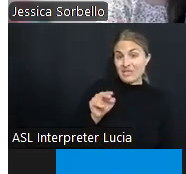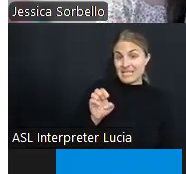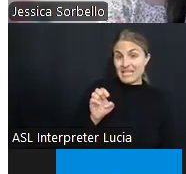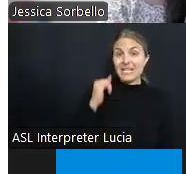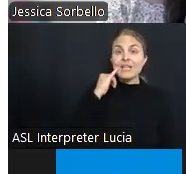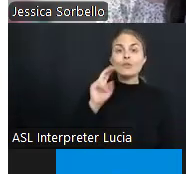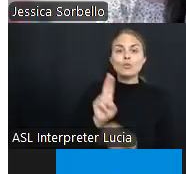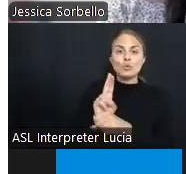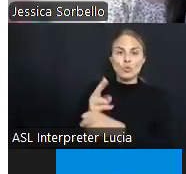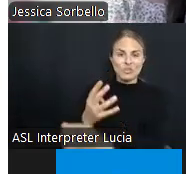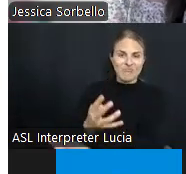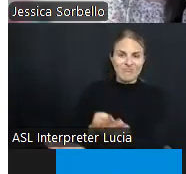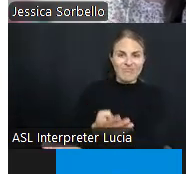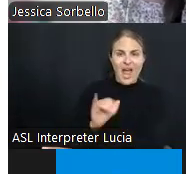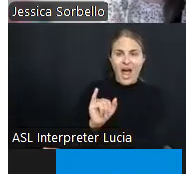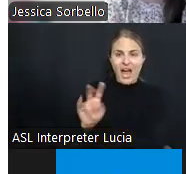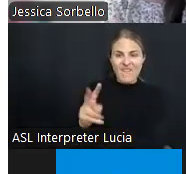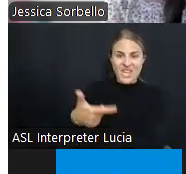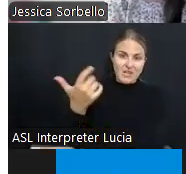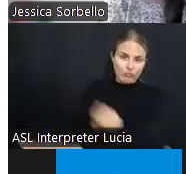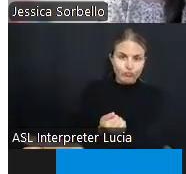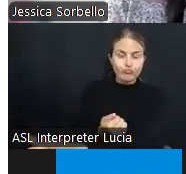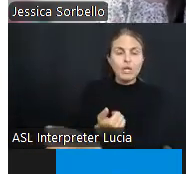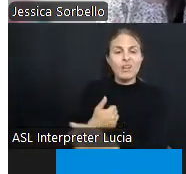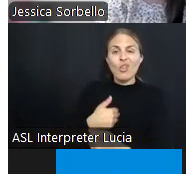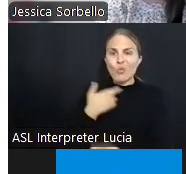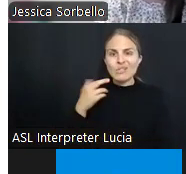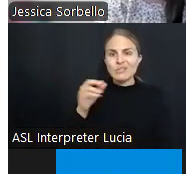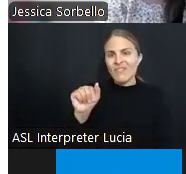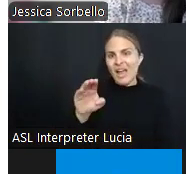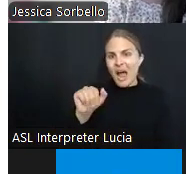specifically for it, it is incredibly drying